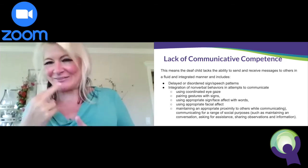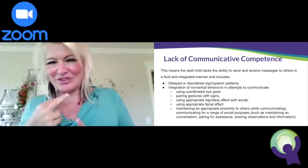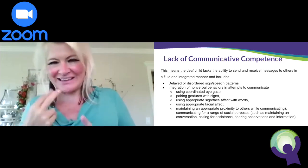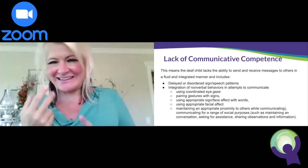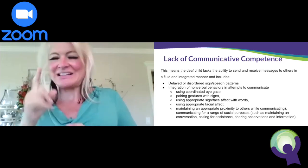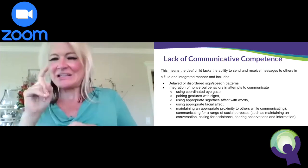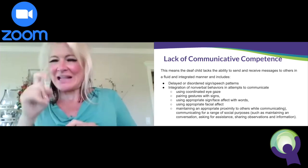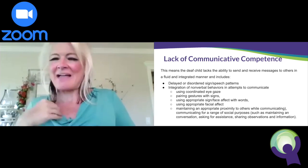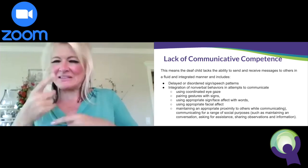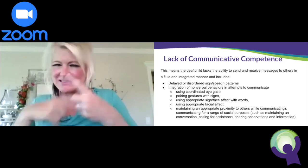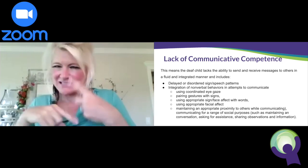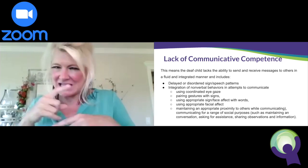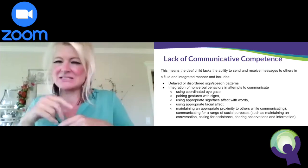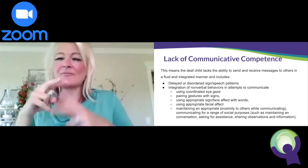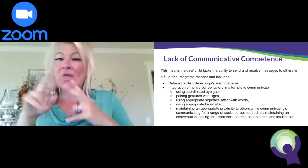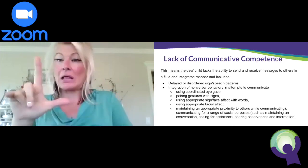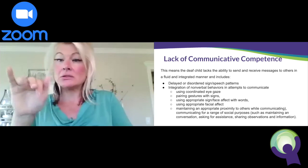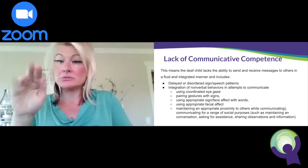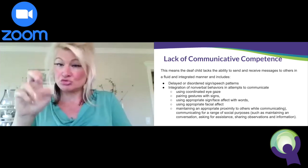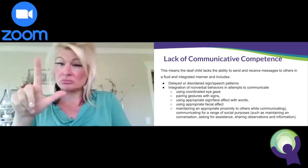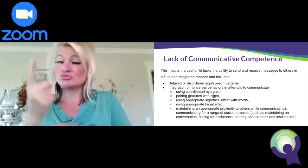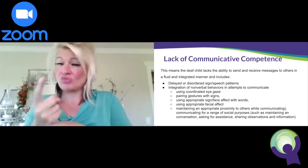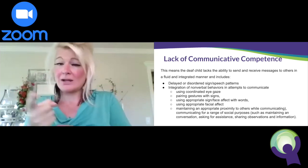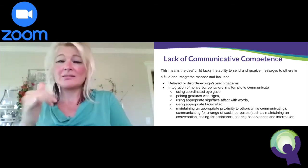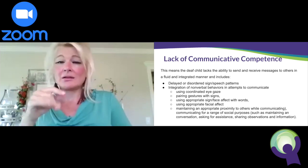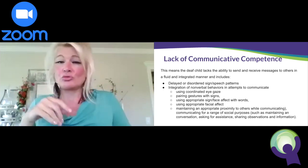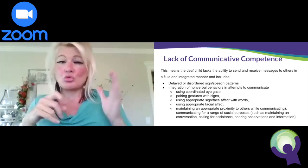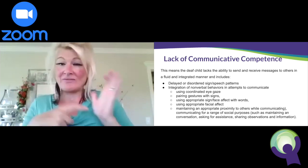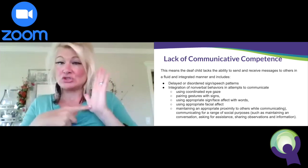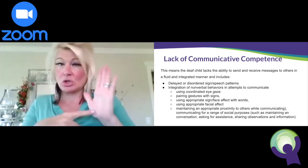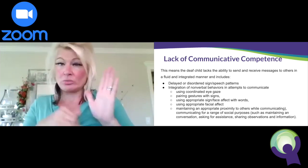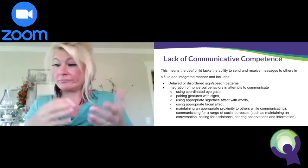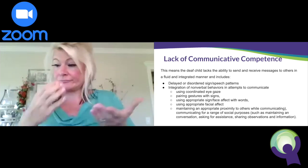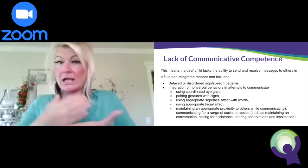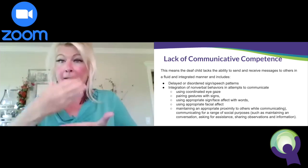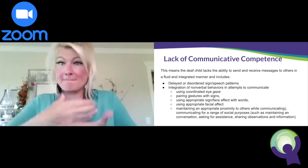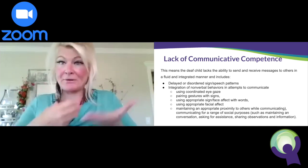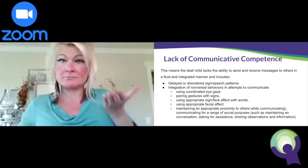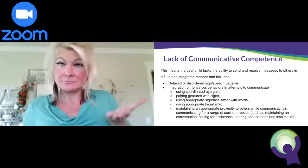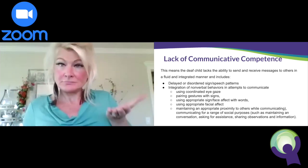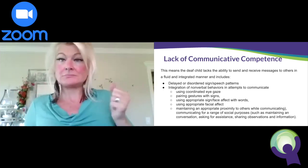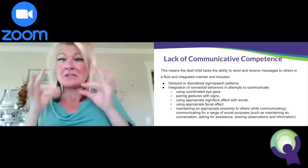it's so critical that age three to five, learning signs. Yes